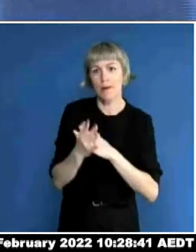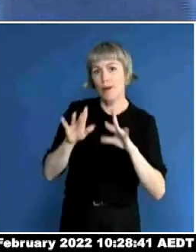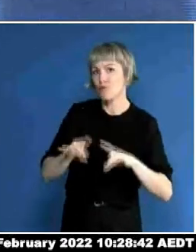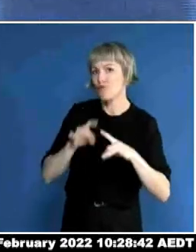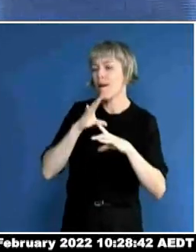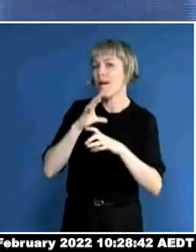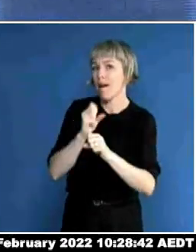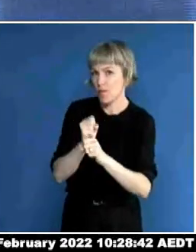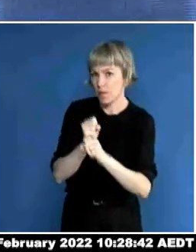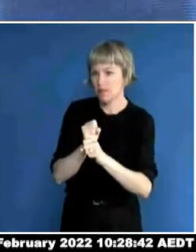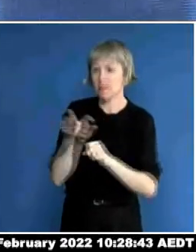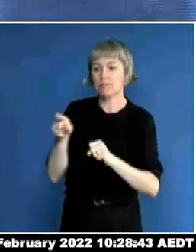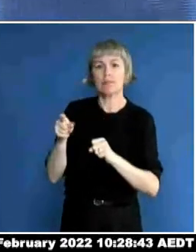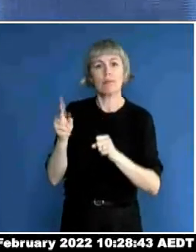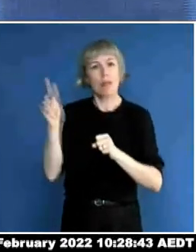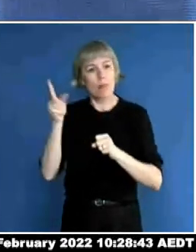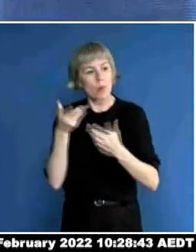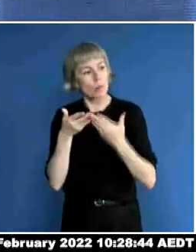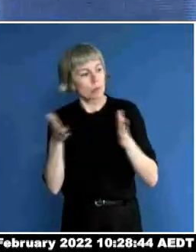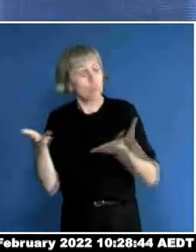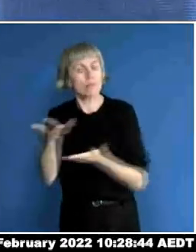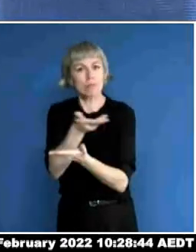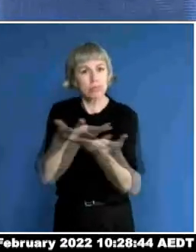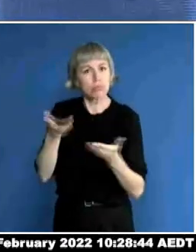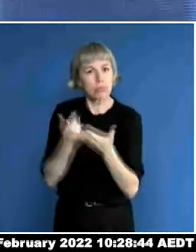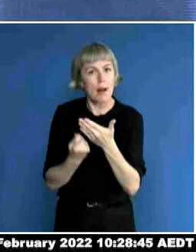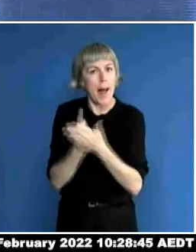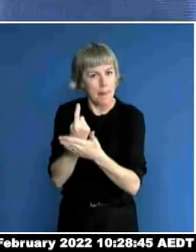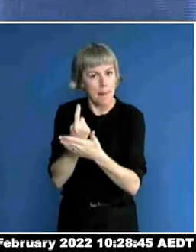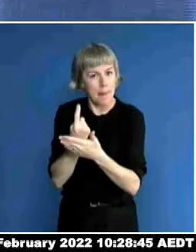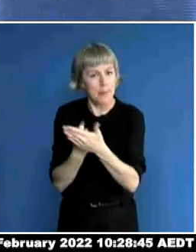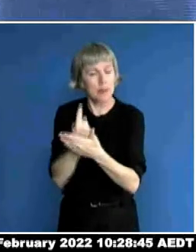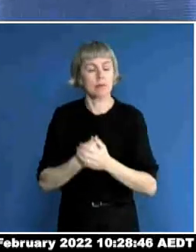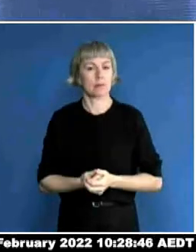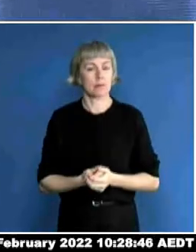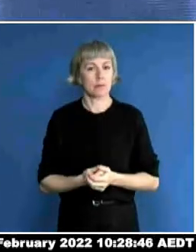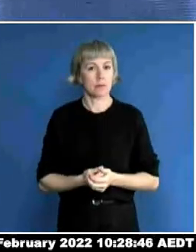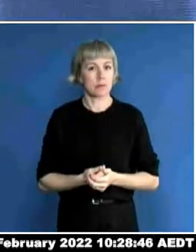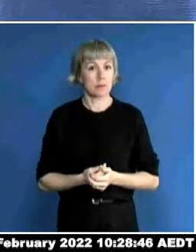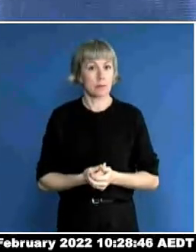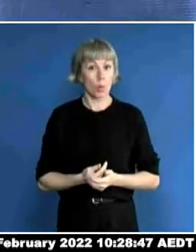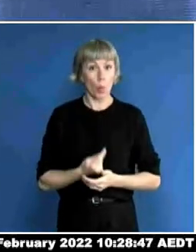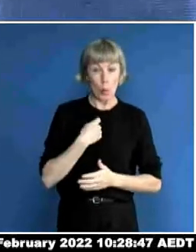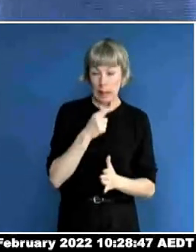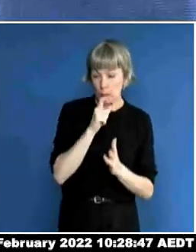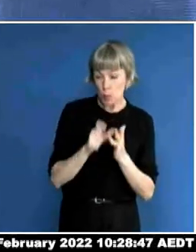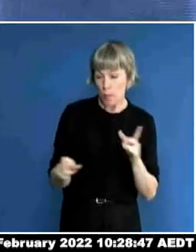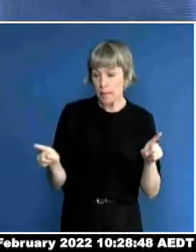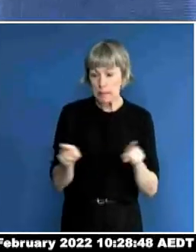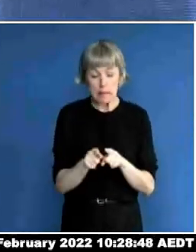our Terms of Reference do require the Royal Commission to have regard to reports and recommendations of this kind.